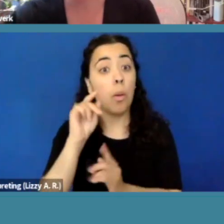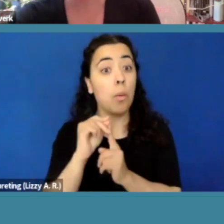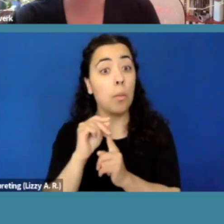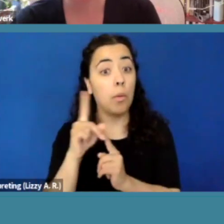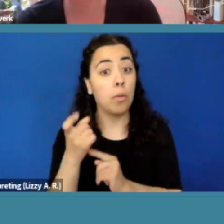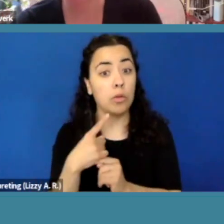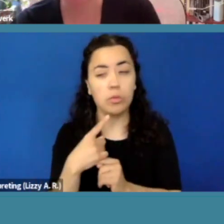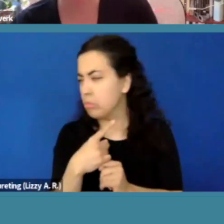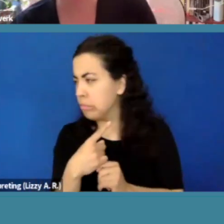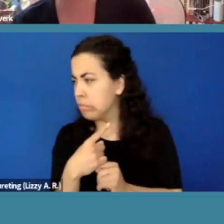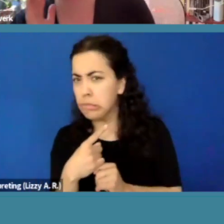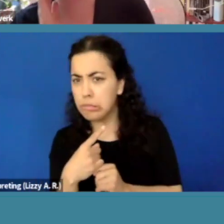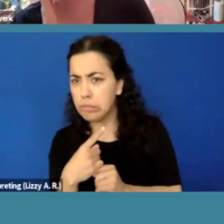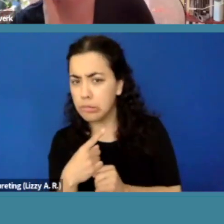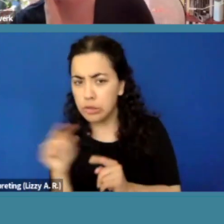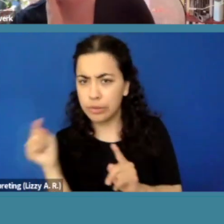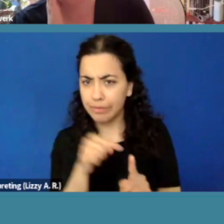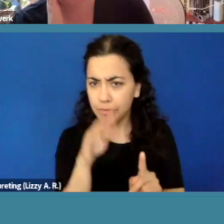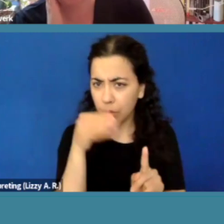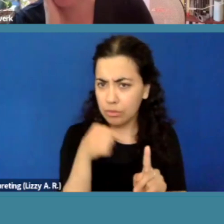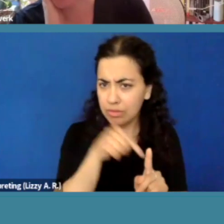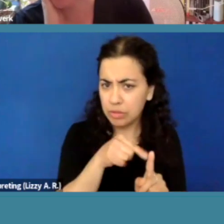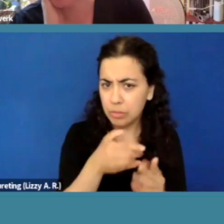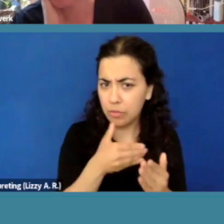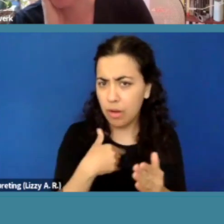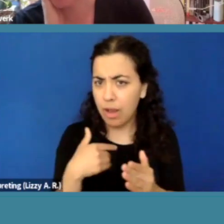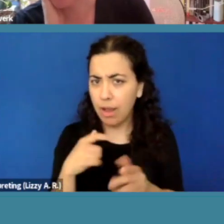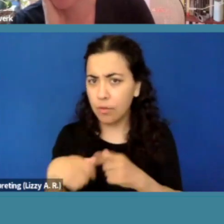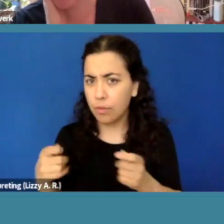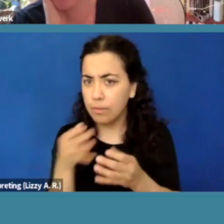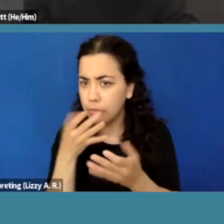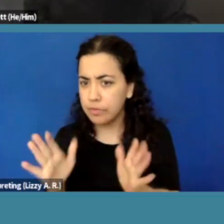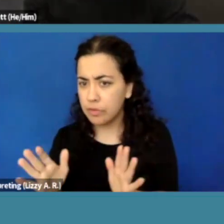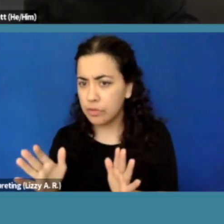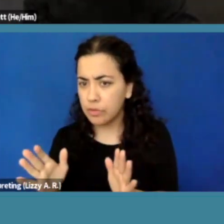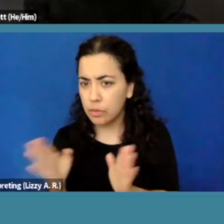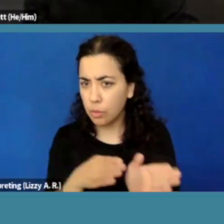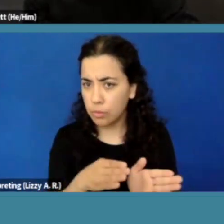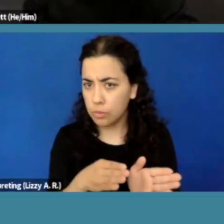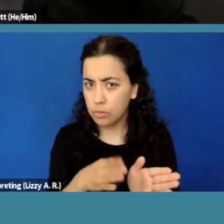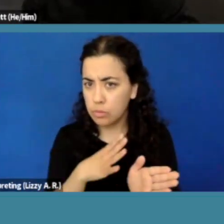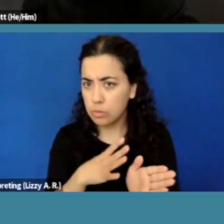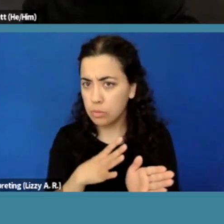Should we jump to that since we have a second before I wrap things up? Absolutely. This is Josh.